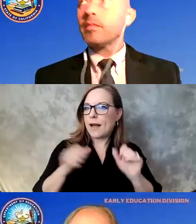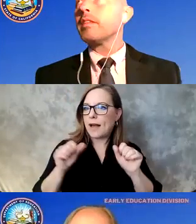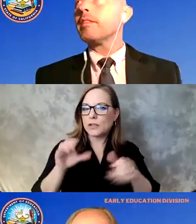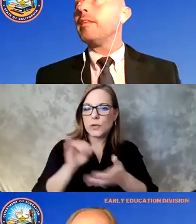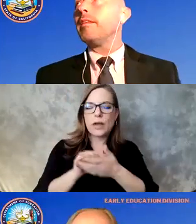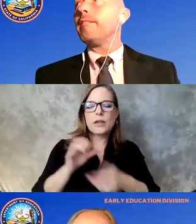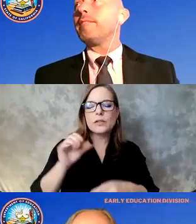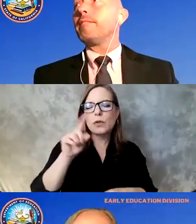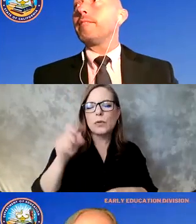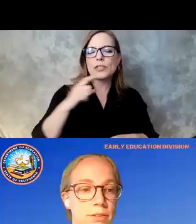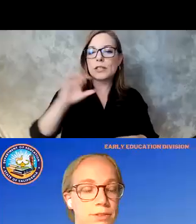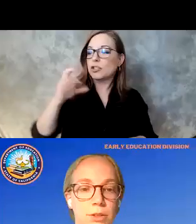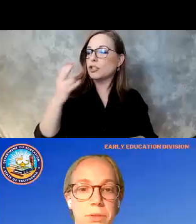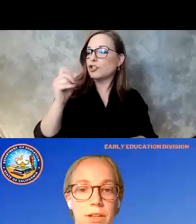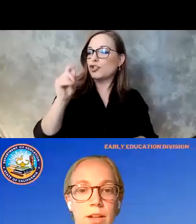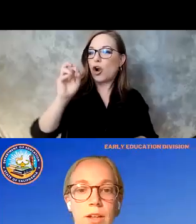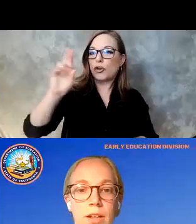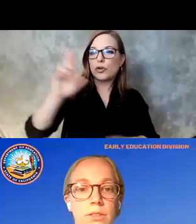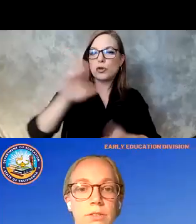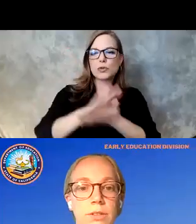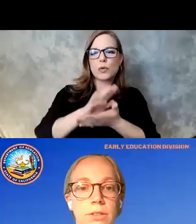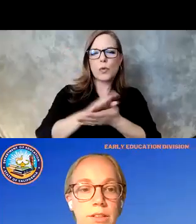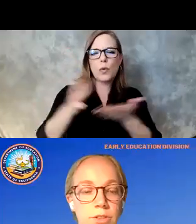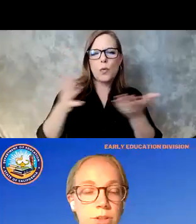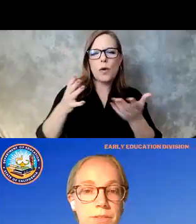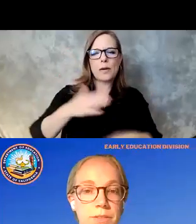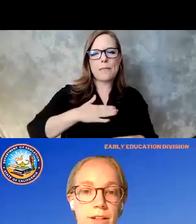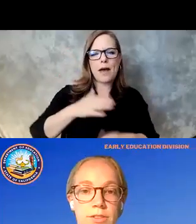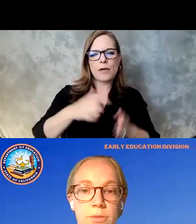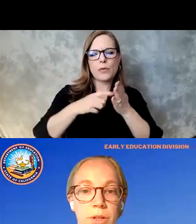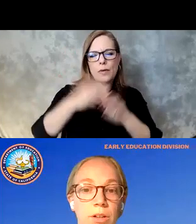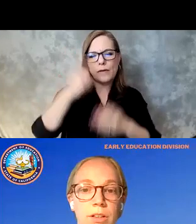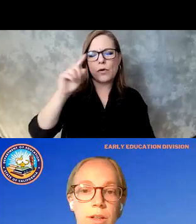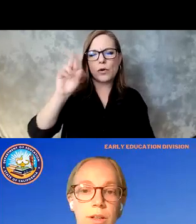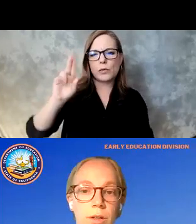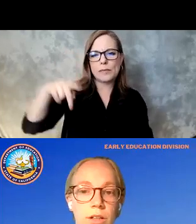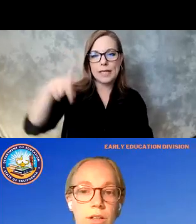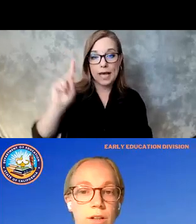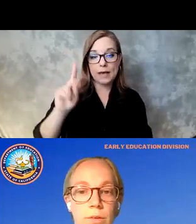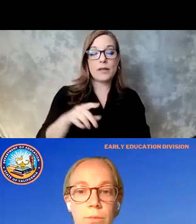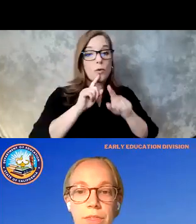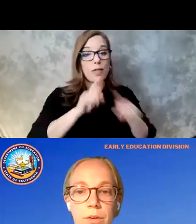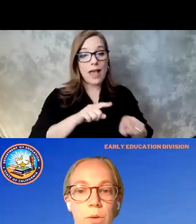what are my requirements for UPK? So in terms of an answer we're currently working on what